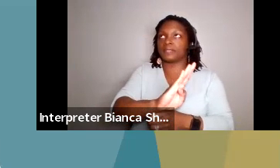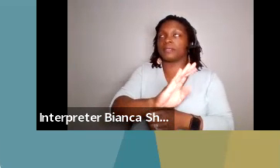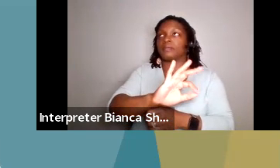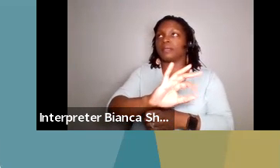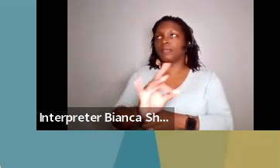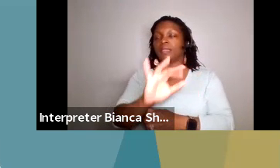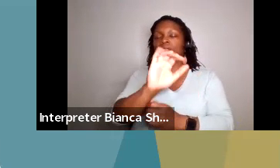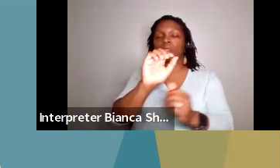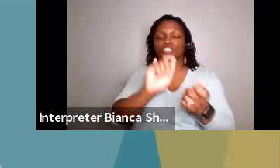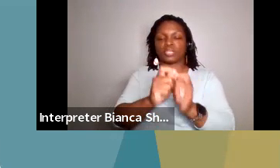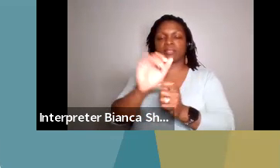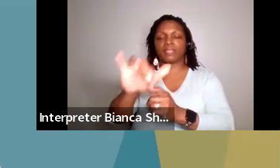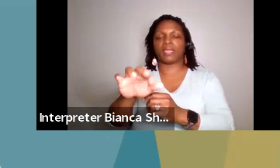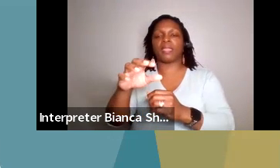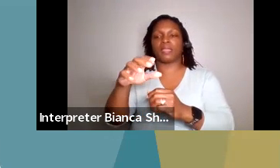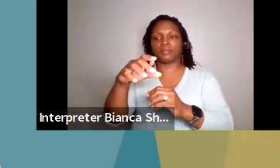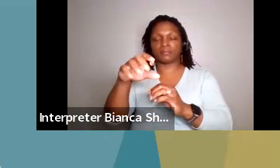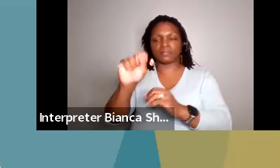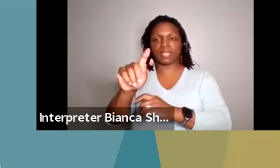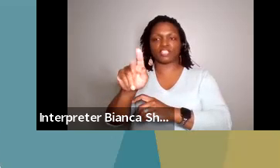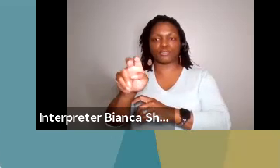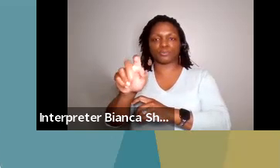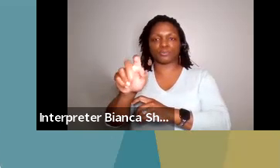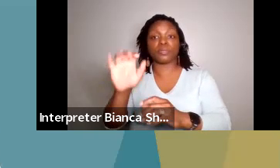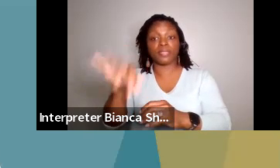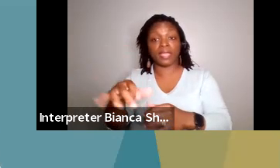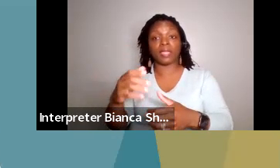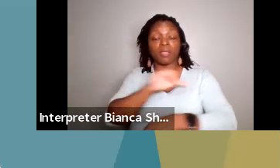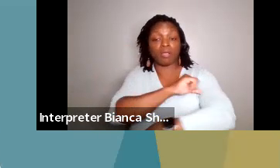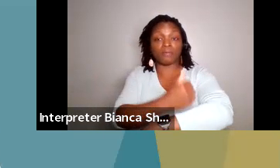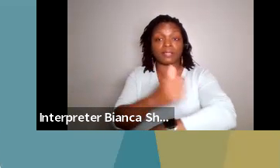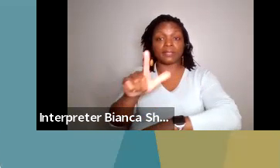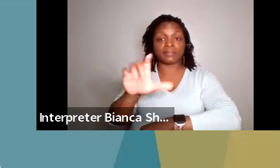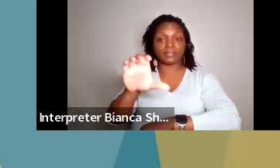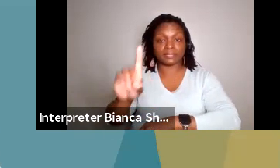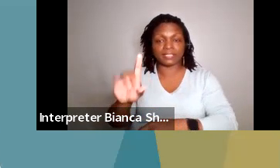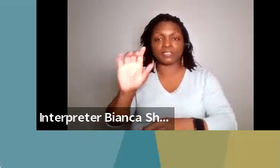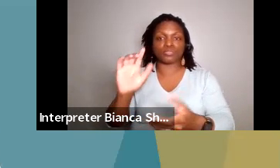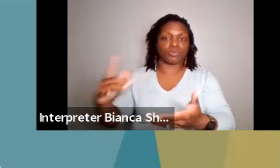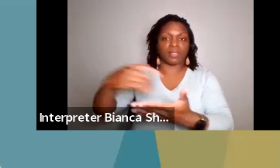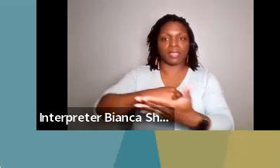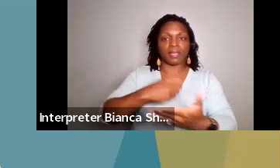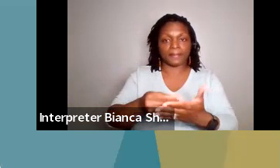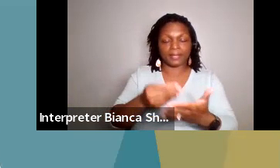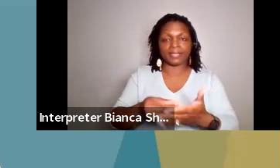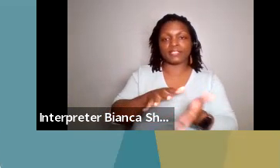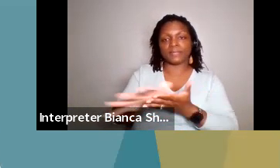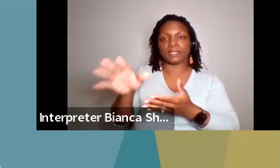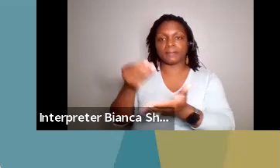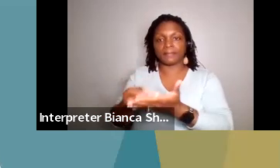8 was revisions to the statute that that that authorizes LCD. To, you know, to collect money and spend that money on behalf of this population.